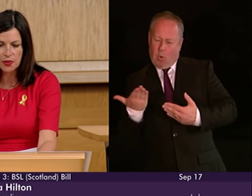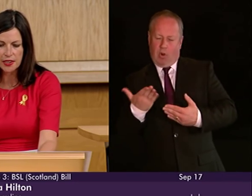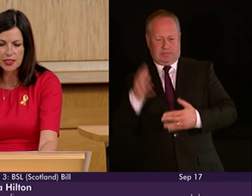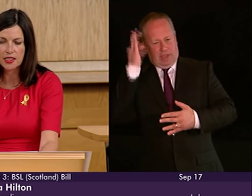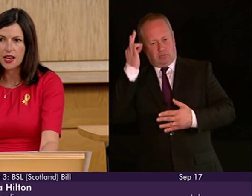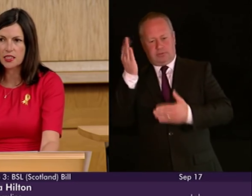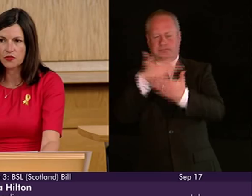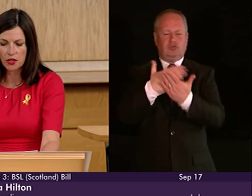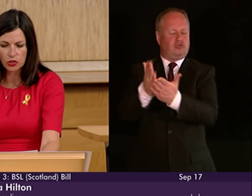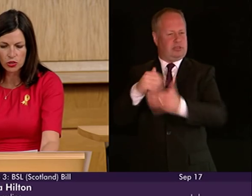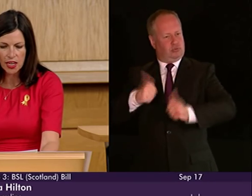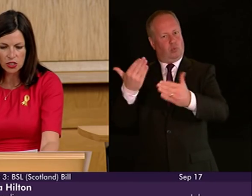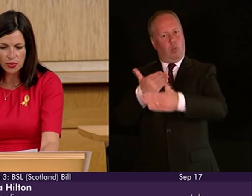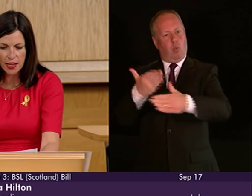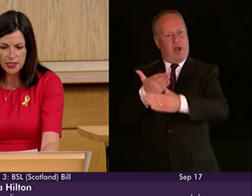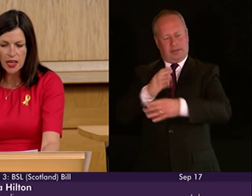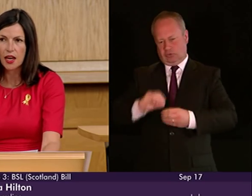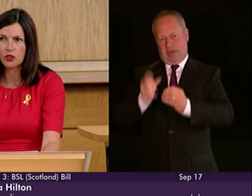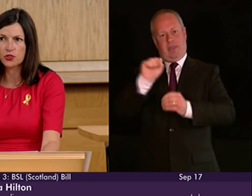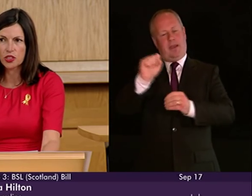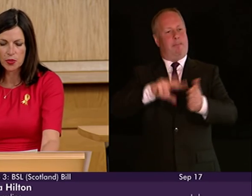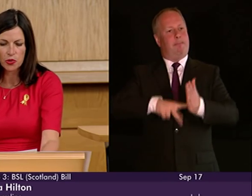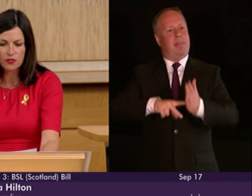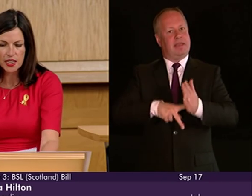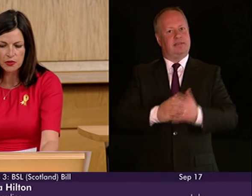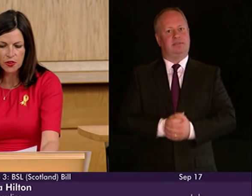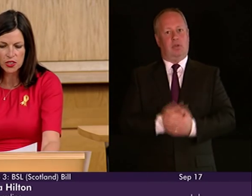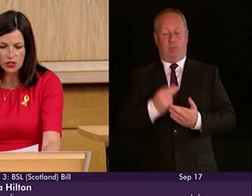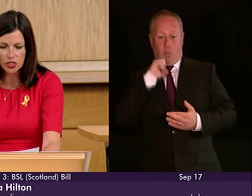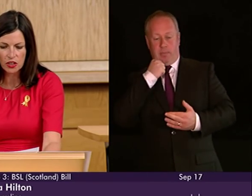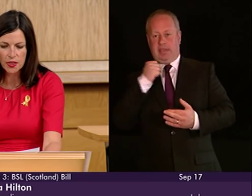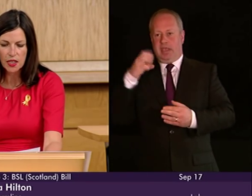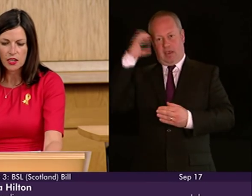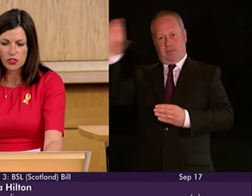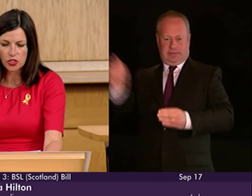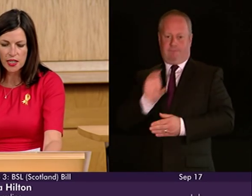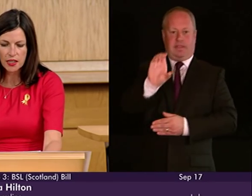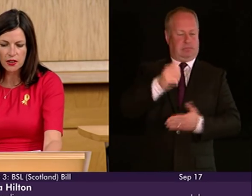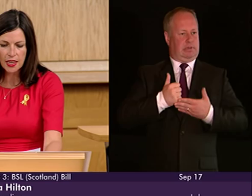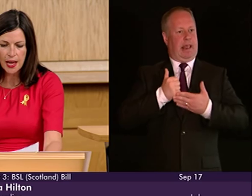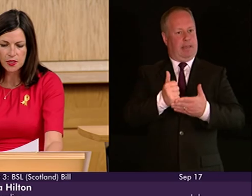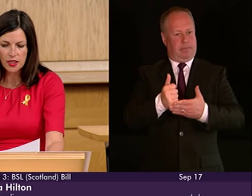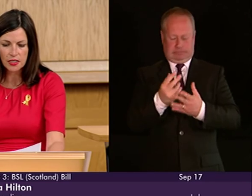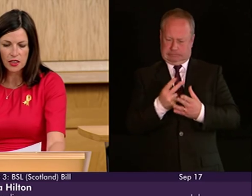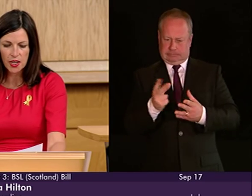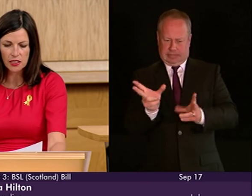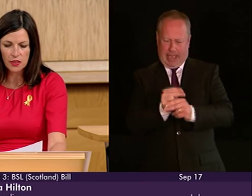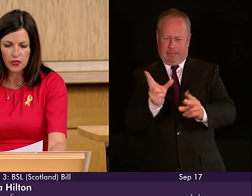share best practice as they develop their local action plans. I hope that there will be more investment from the Scottish Government to address the current gaps in delivery and to